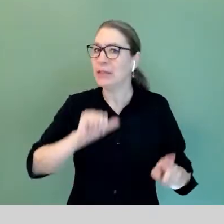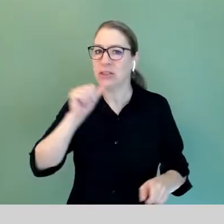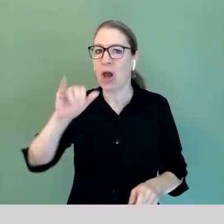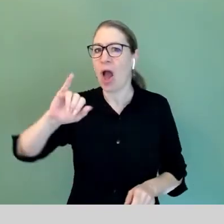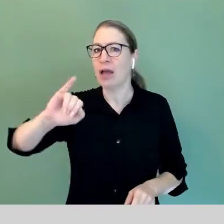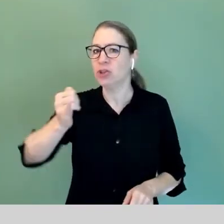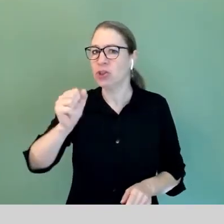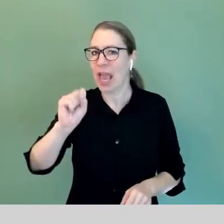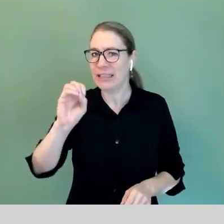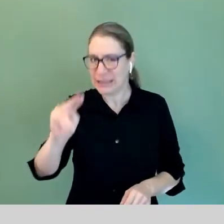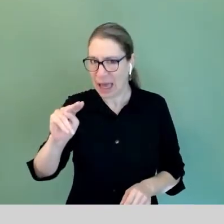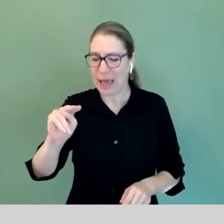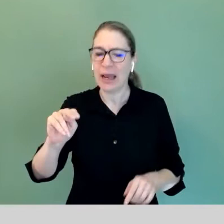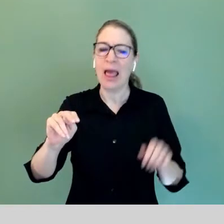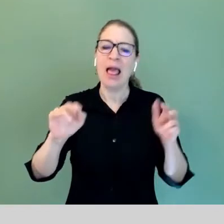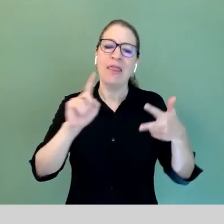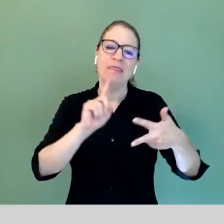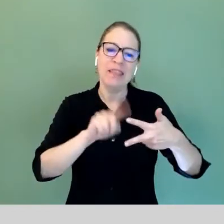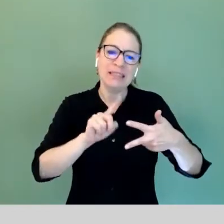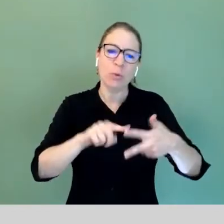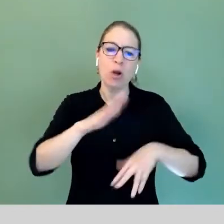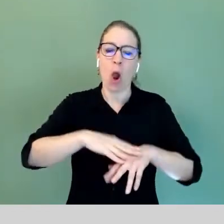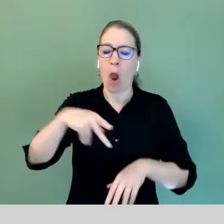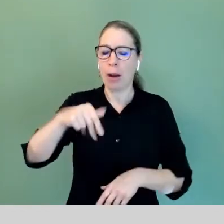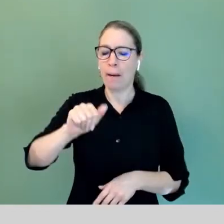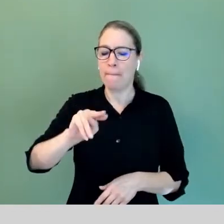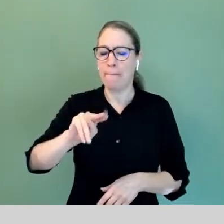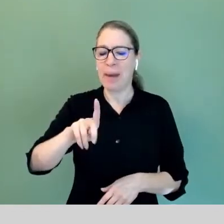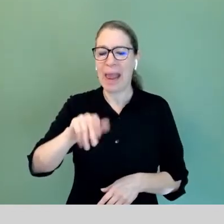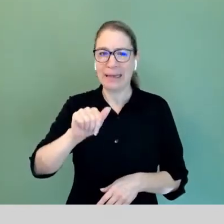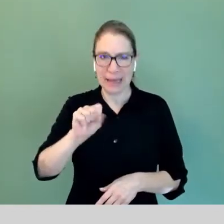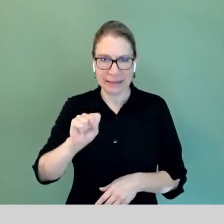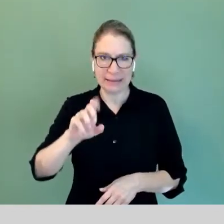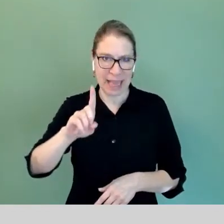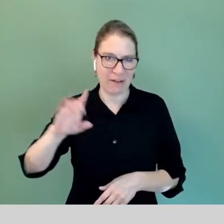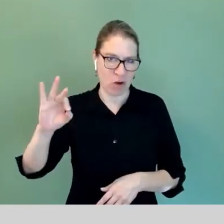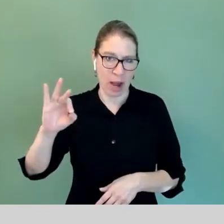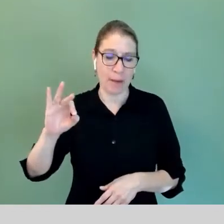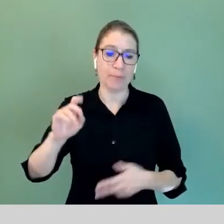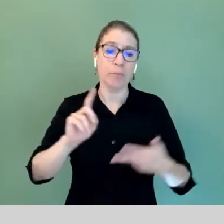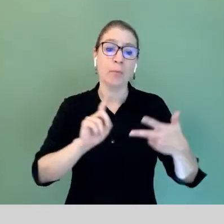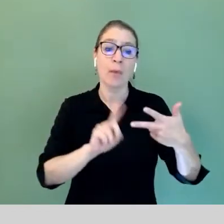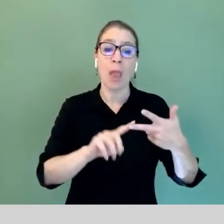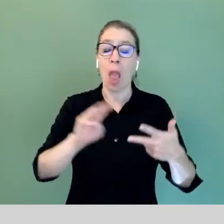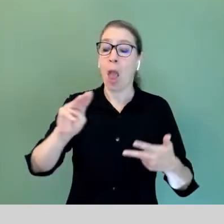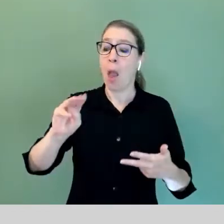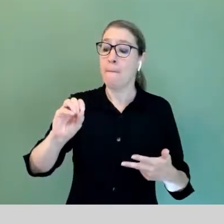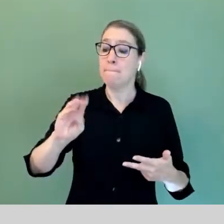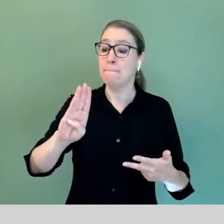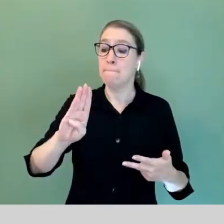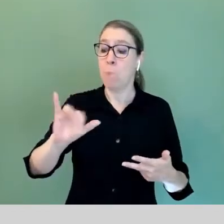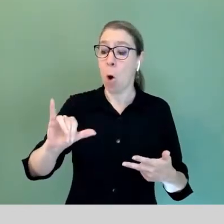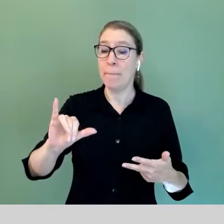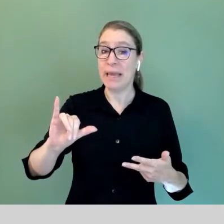it operates on a Pandas dataframe. We also have a tool called mobydq or mobydq,